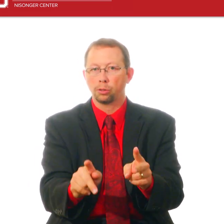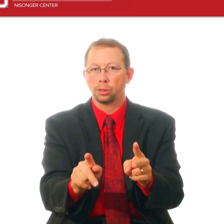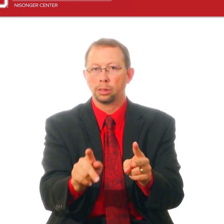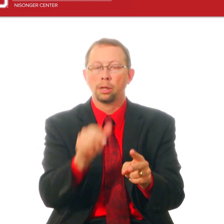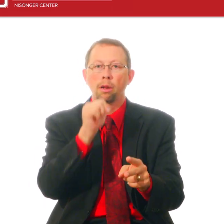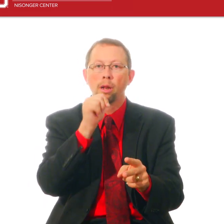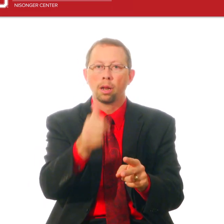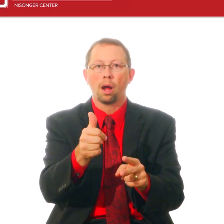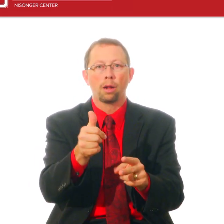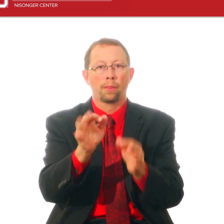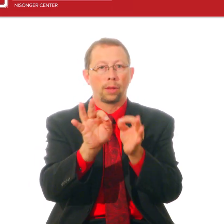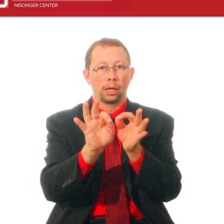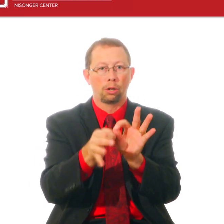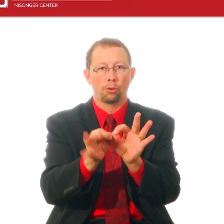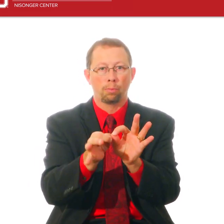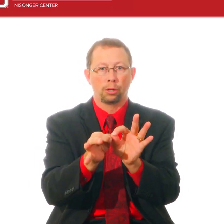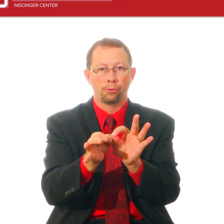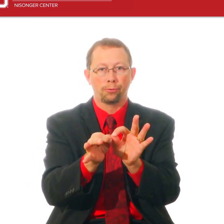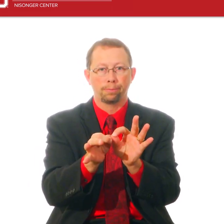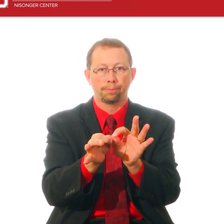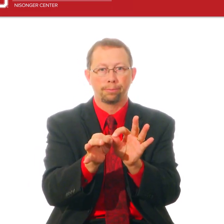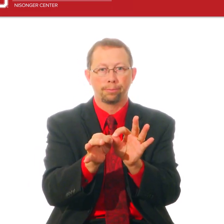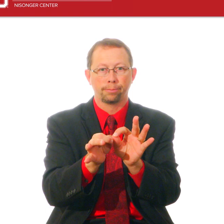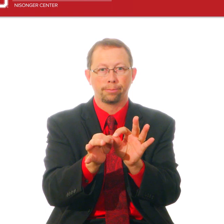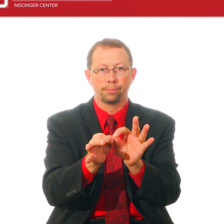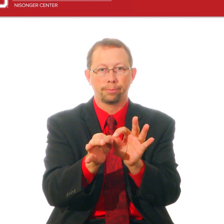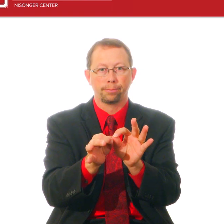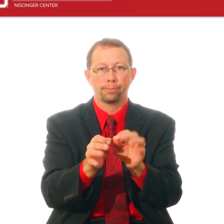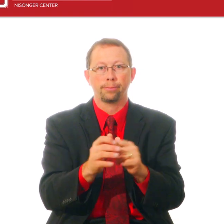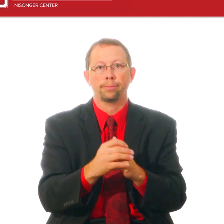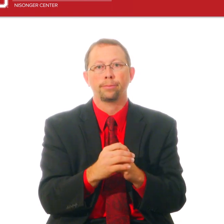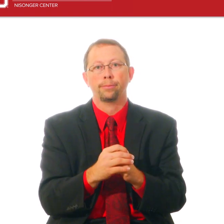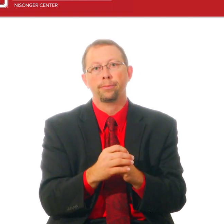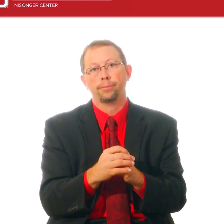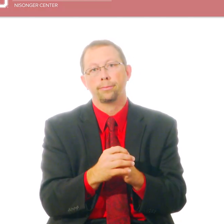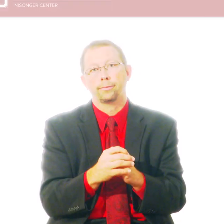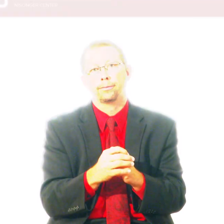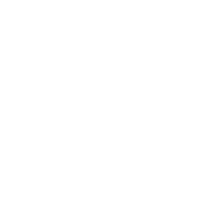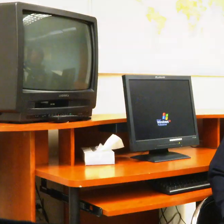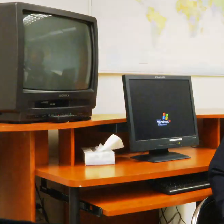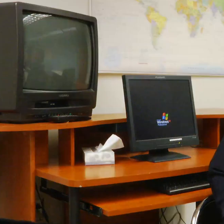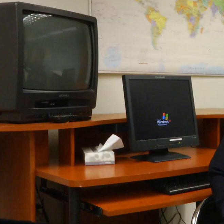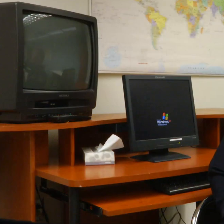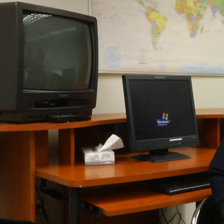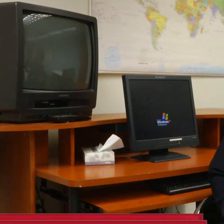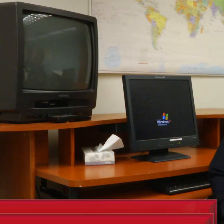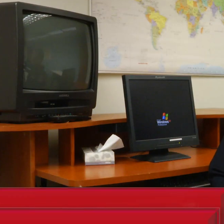directly to the person, not the interpreter.